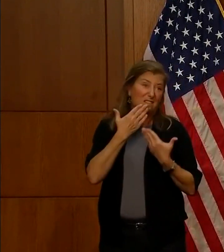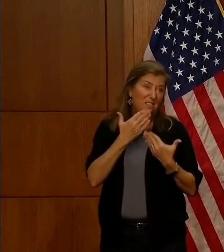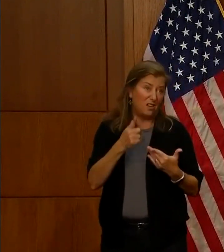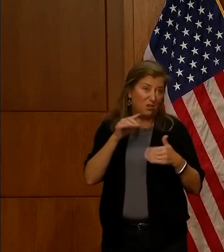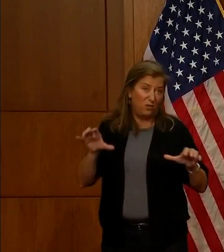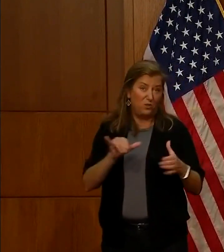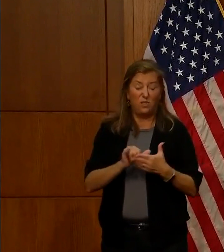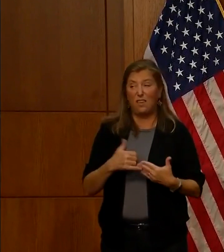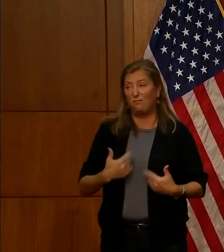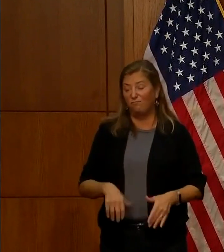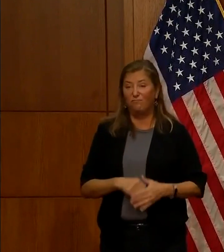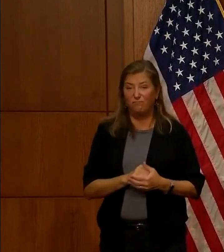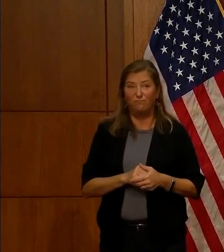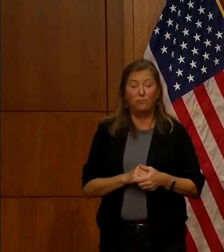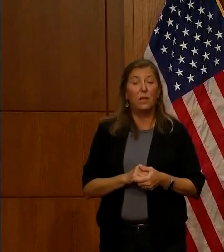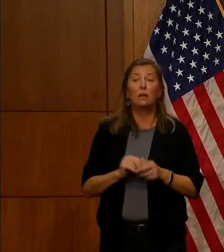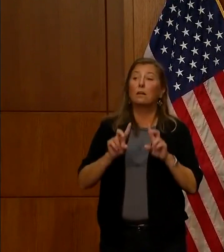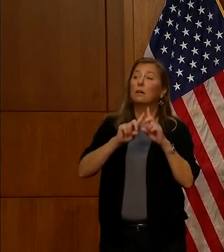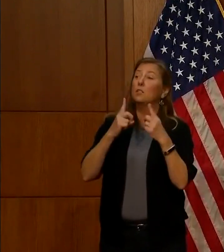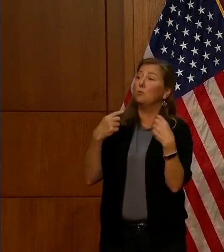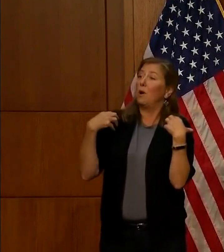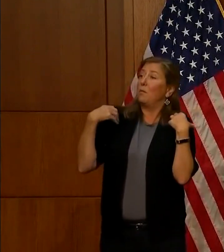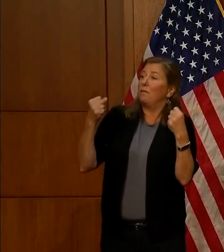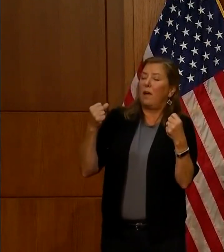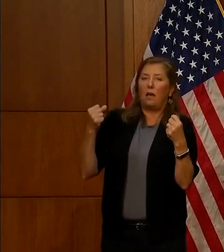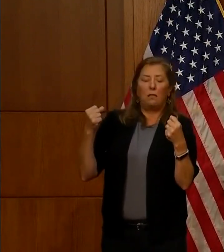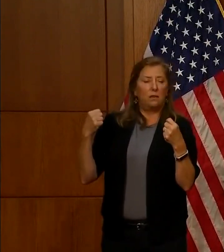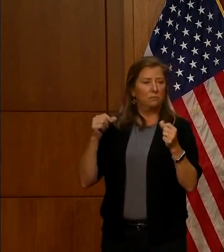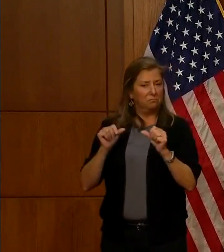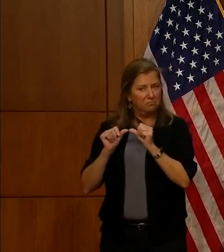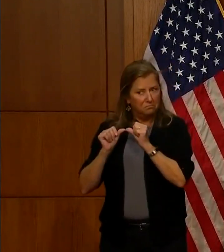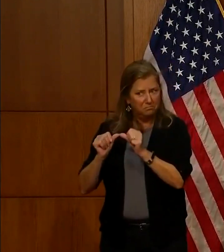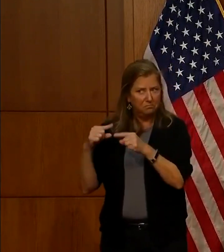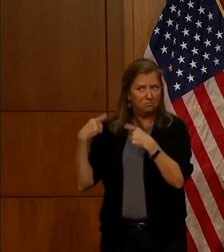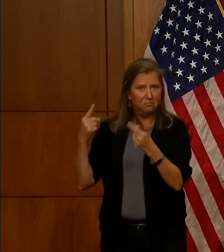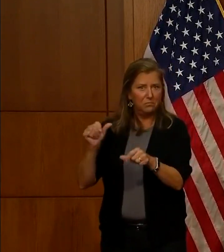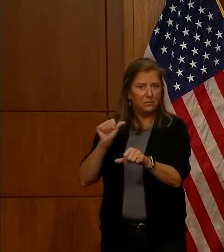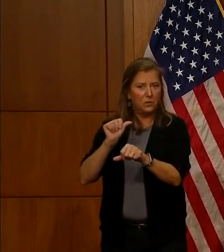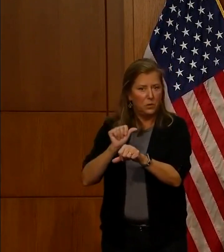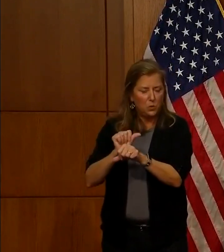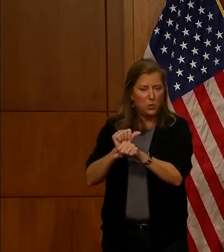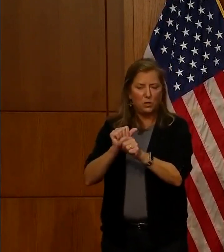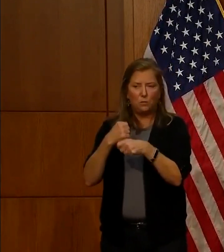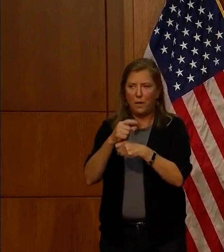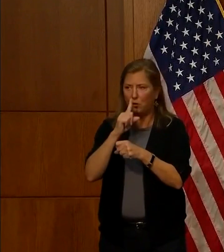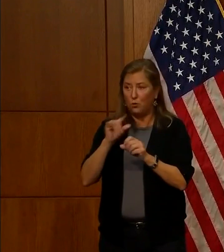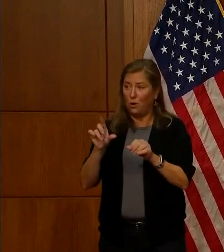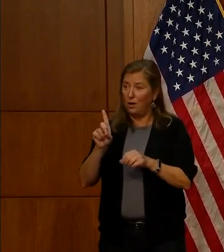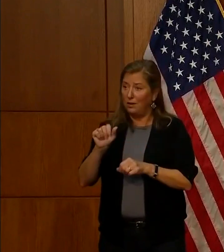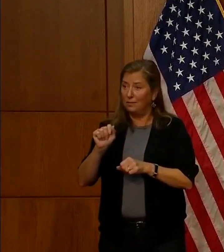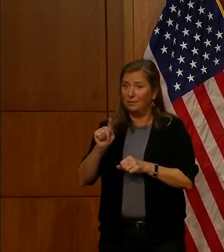AND ON BEHALF OF VIRGINIA. I SAY THANK YOU. THE DEPARTMENT